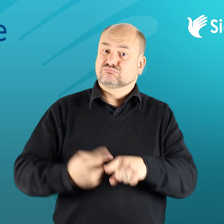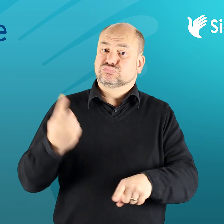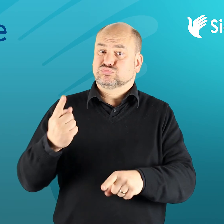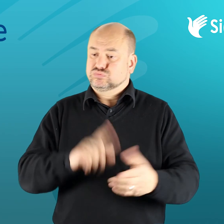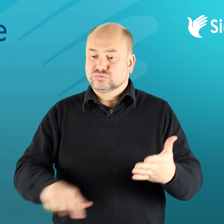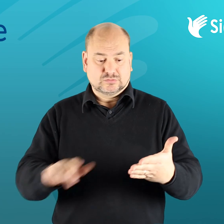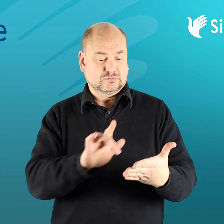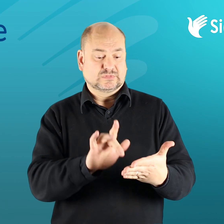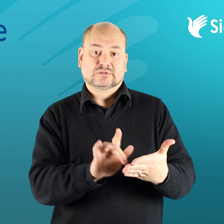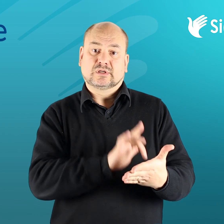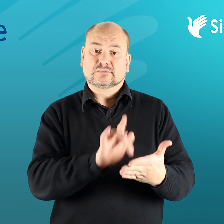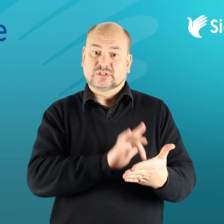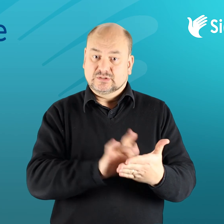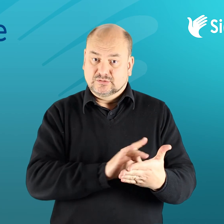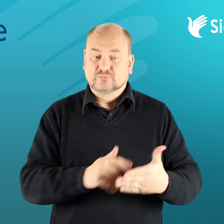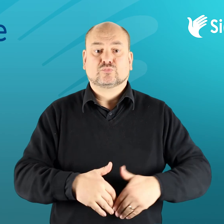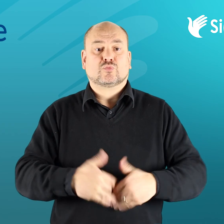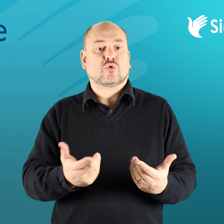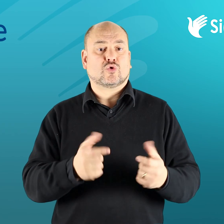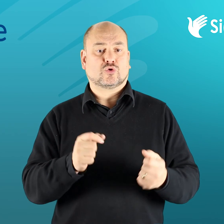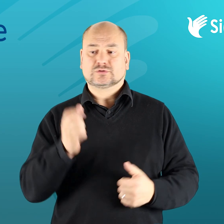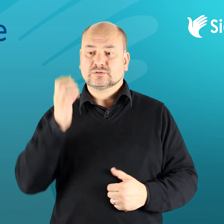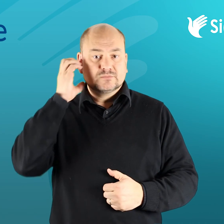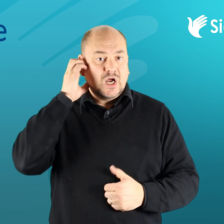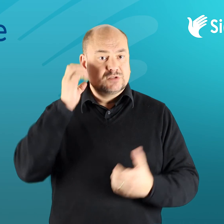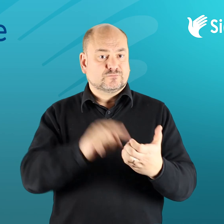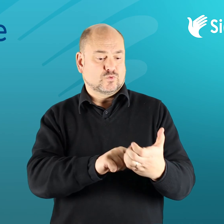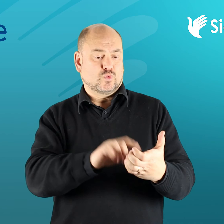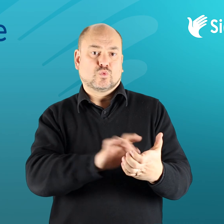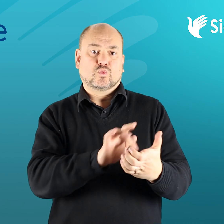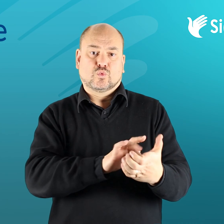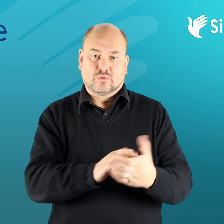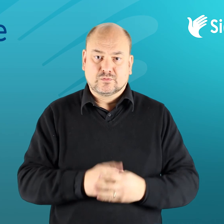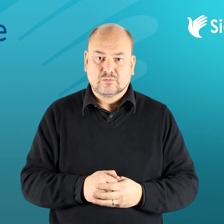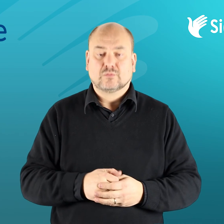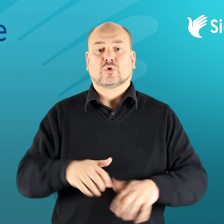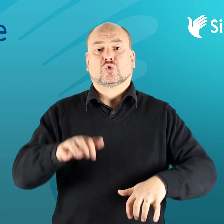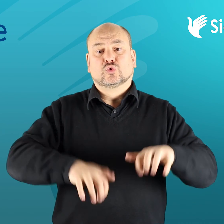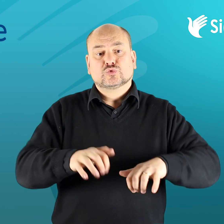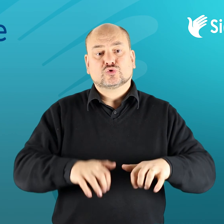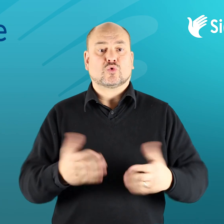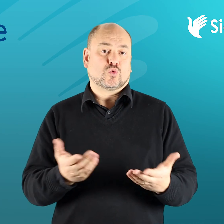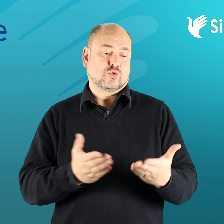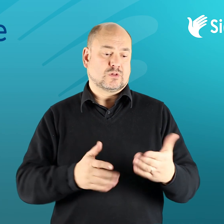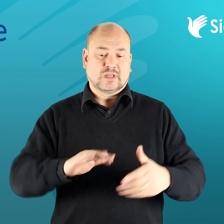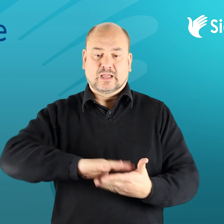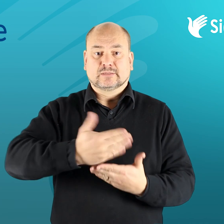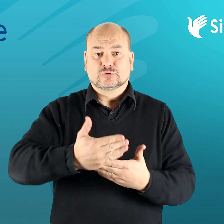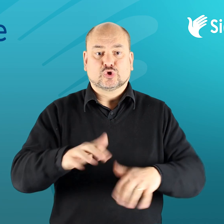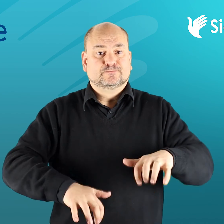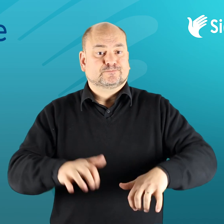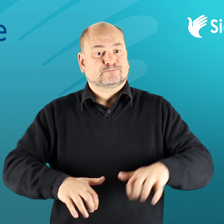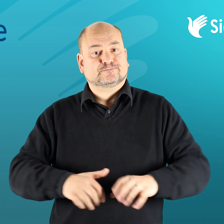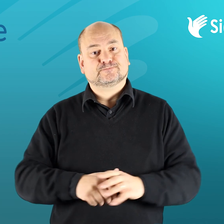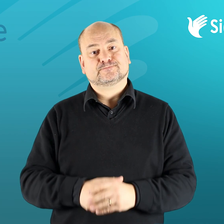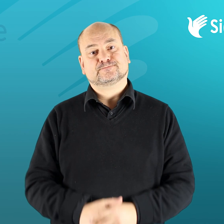on tablets, smartphones, computers and laptops.